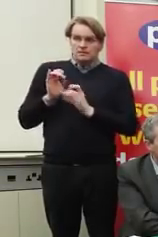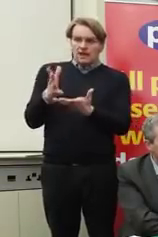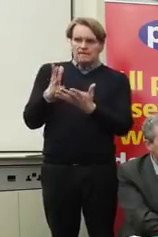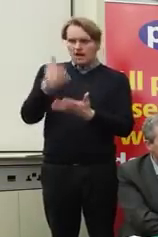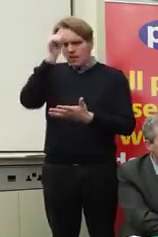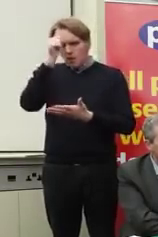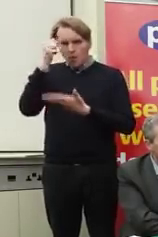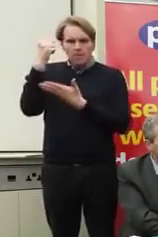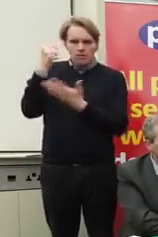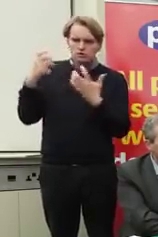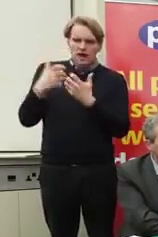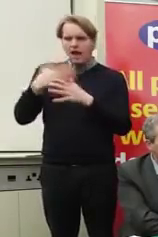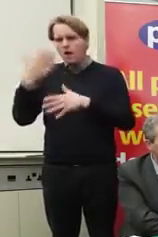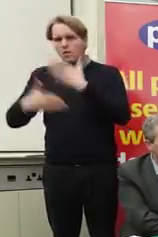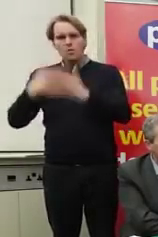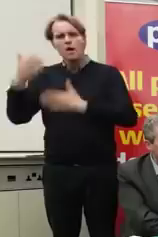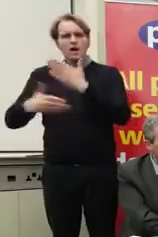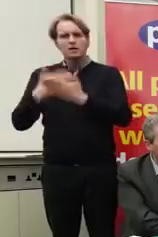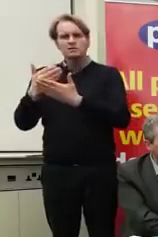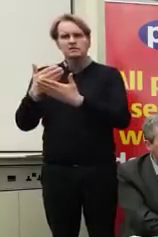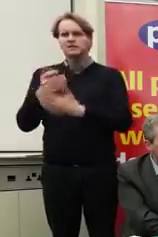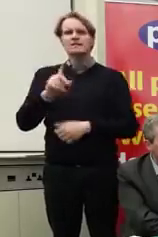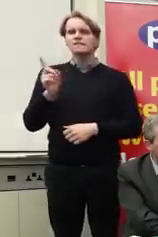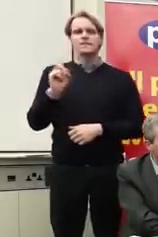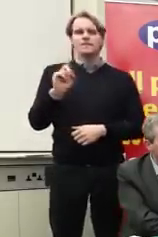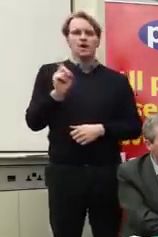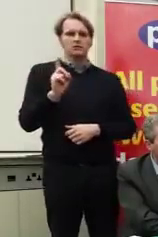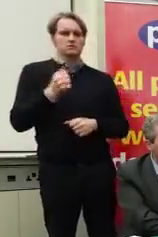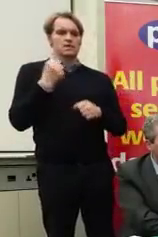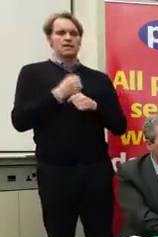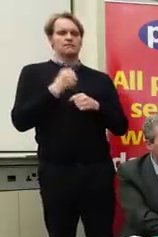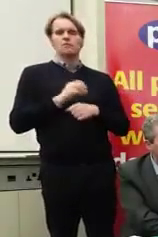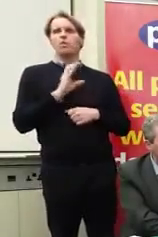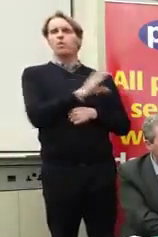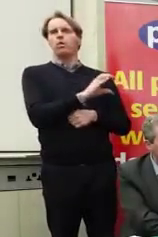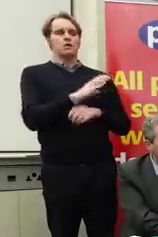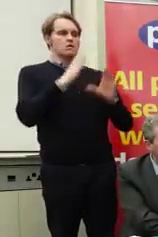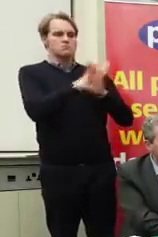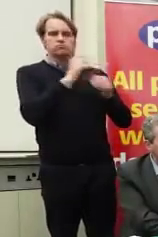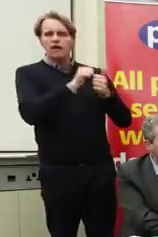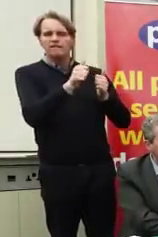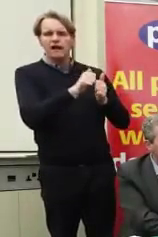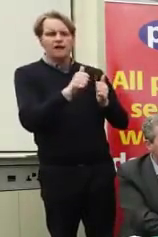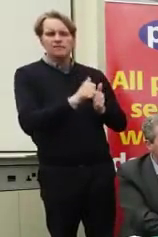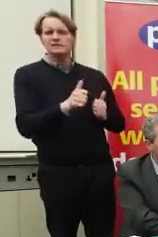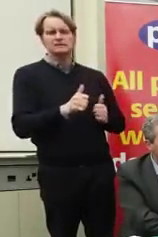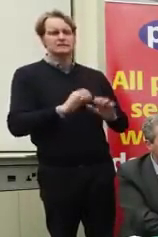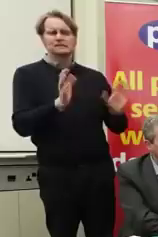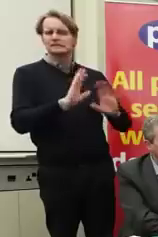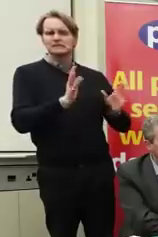knows how that service should be delivered rather than what's been a record under this government and past governments as well unfortunately the bringing in of